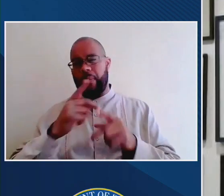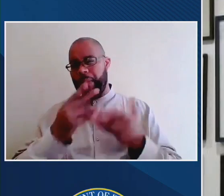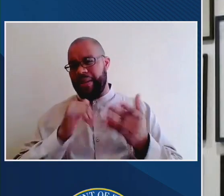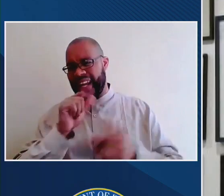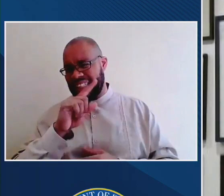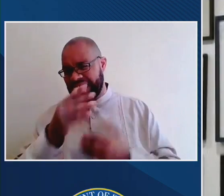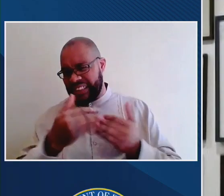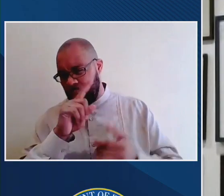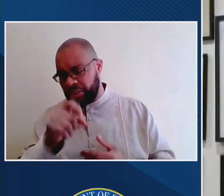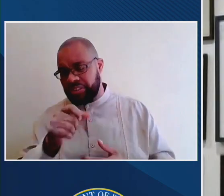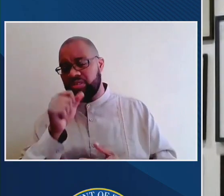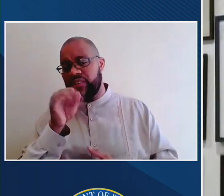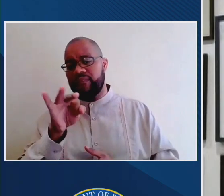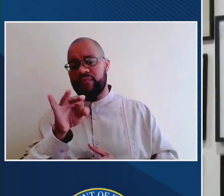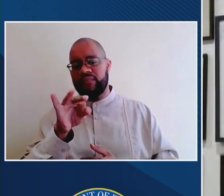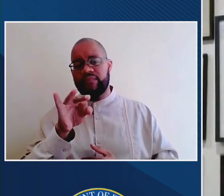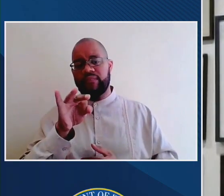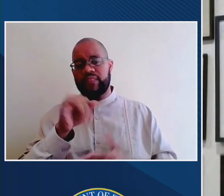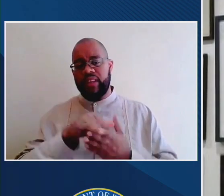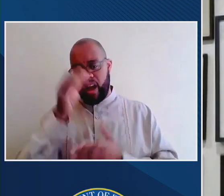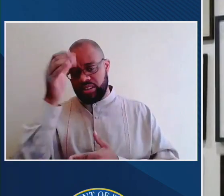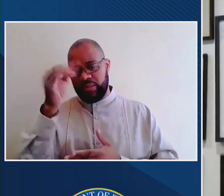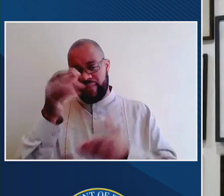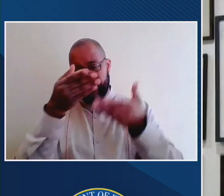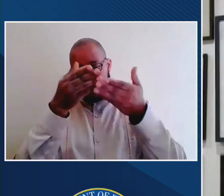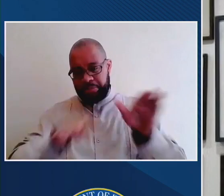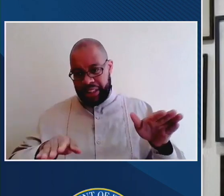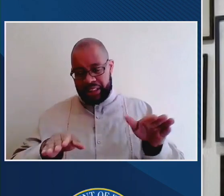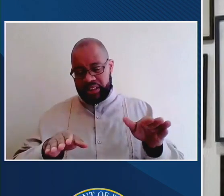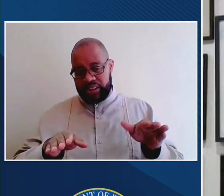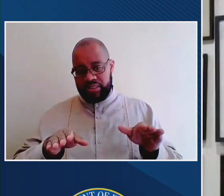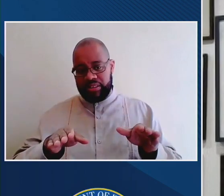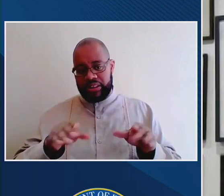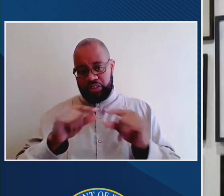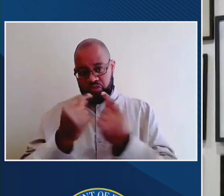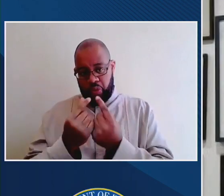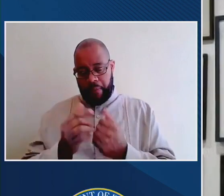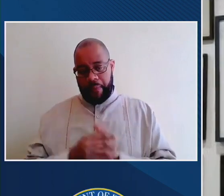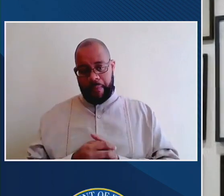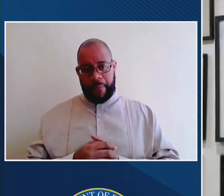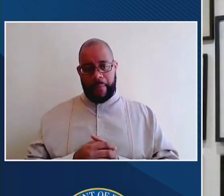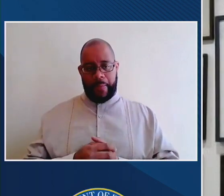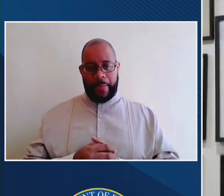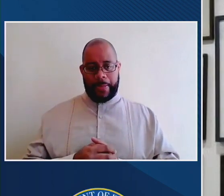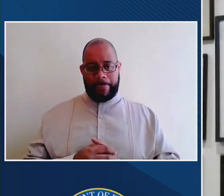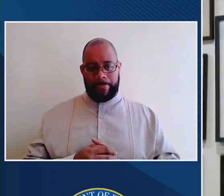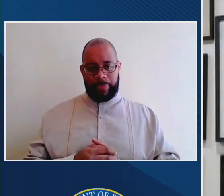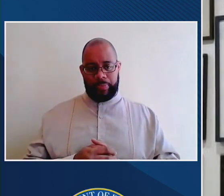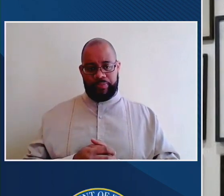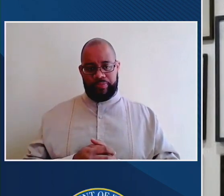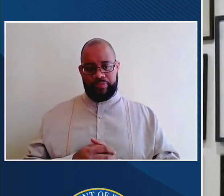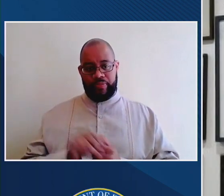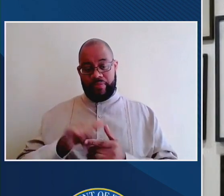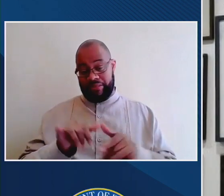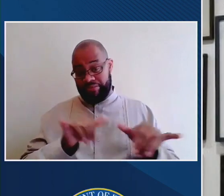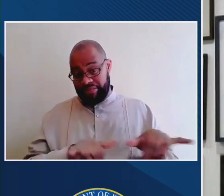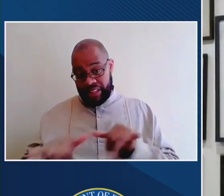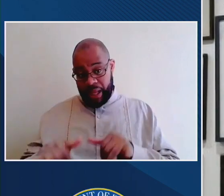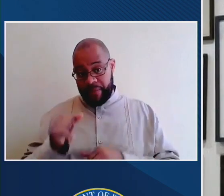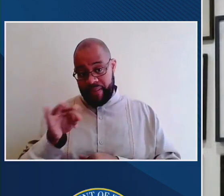the concept of splitting the seats is identical to whether these people would be